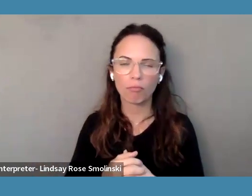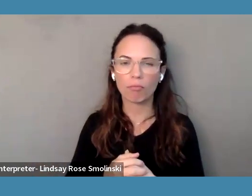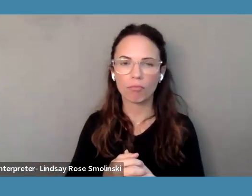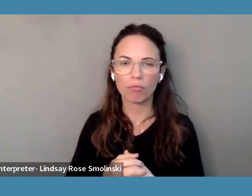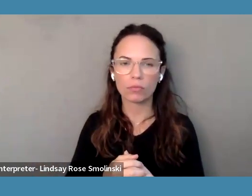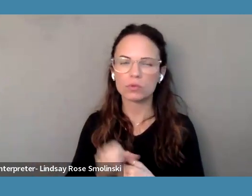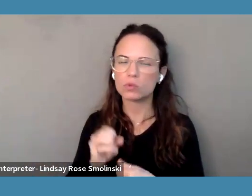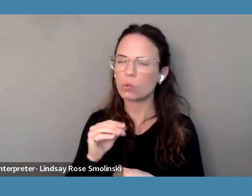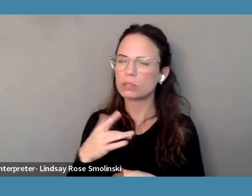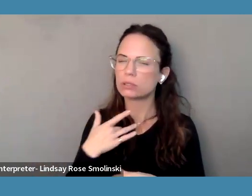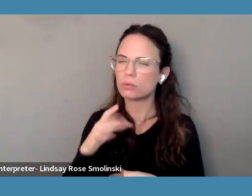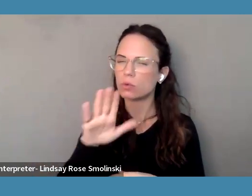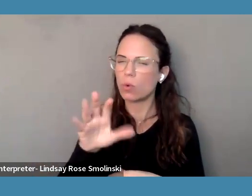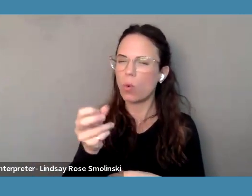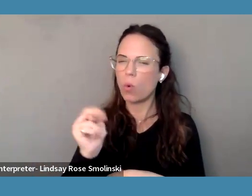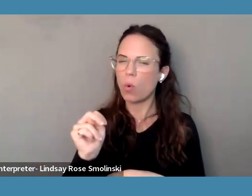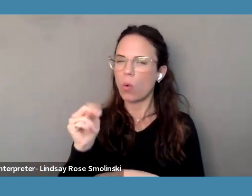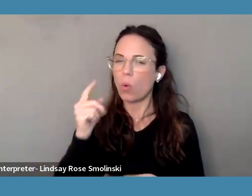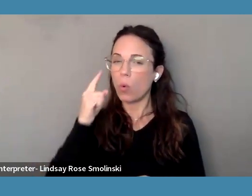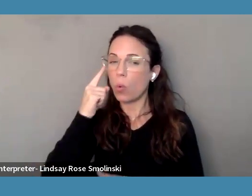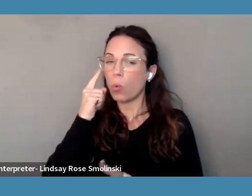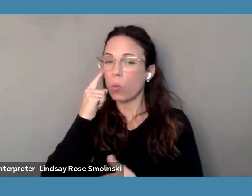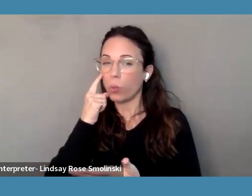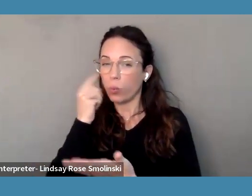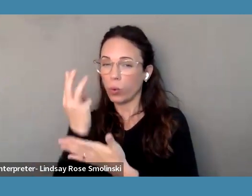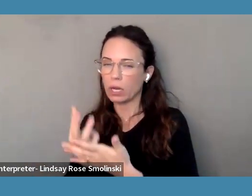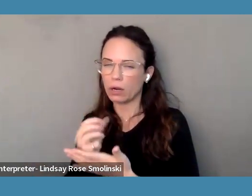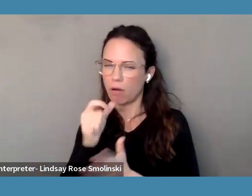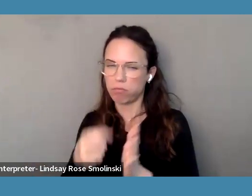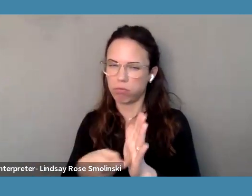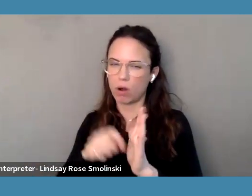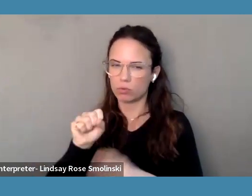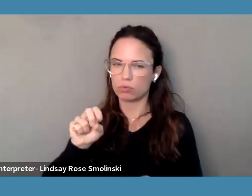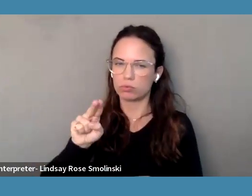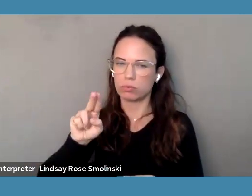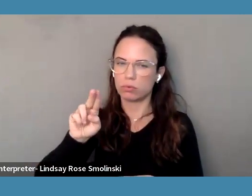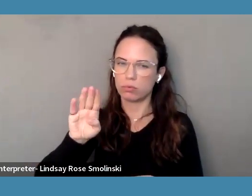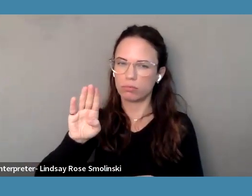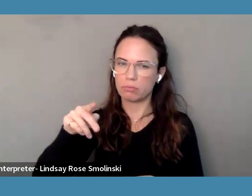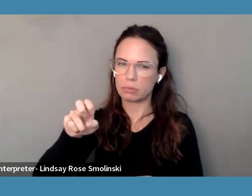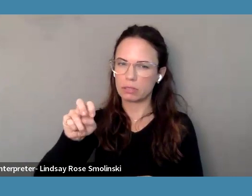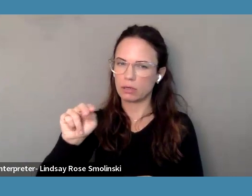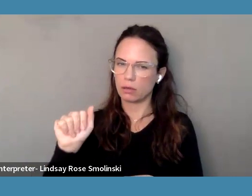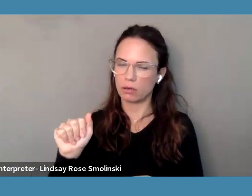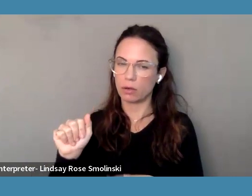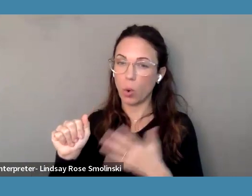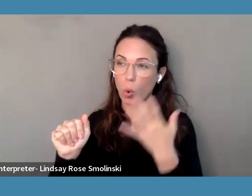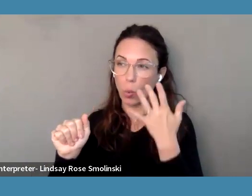So usually for your own witnesses you don't need a subpoena. And the only reason that you would need a subpoena is